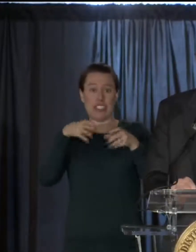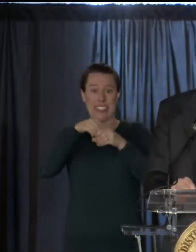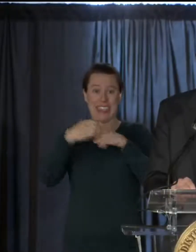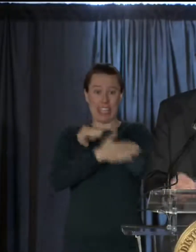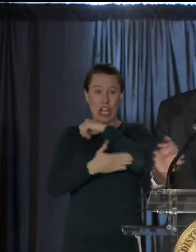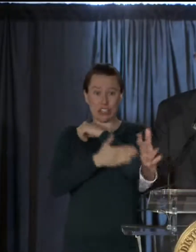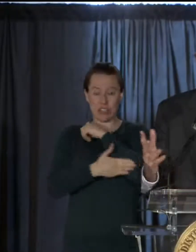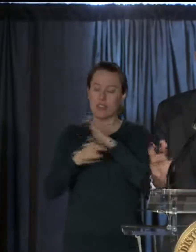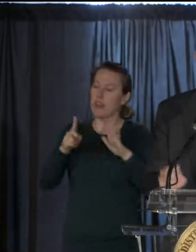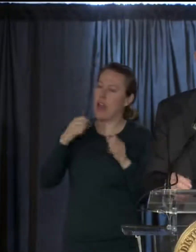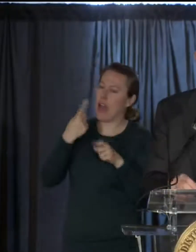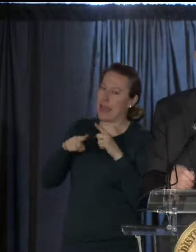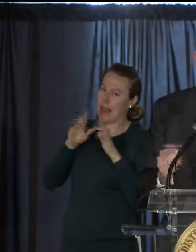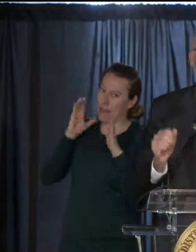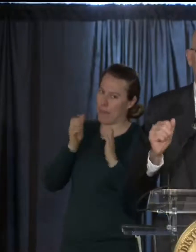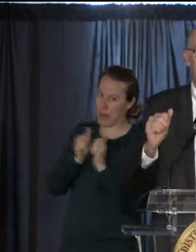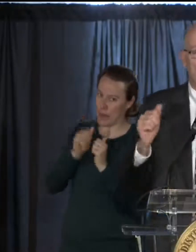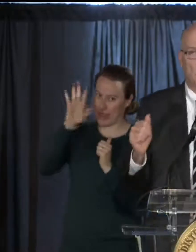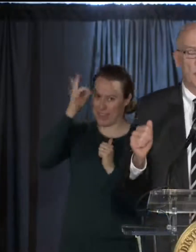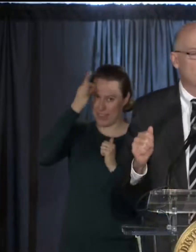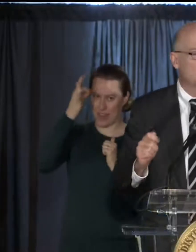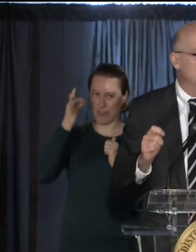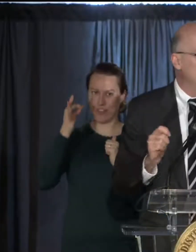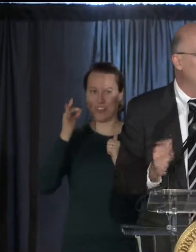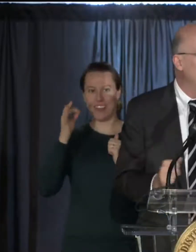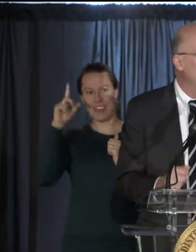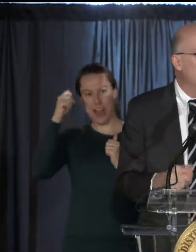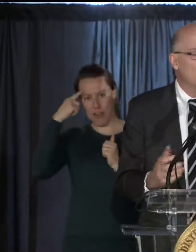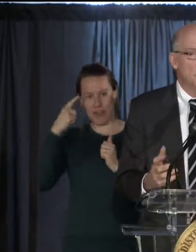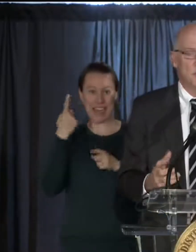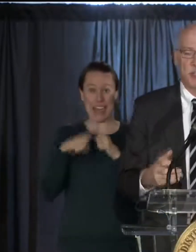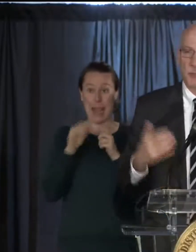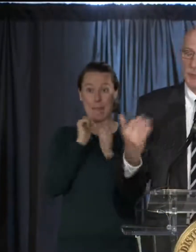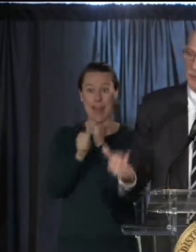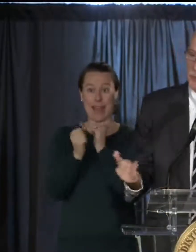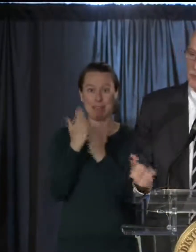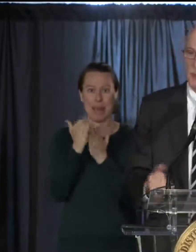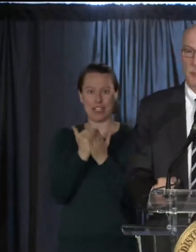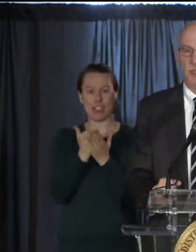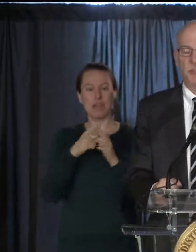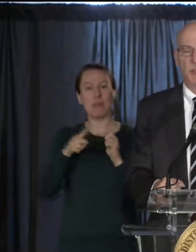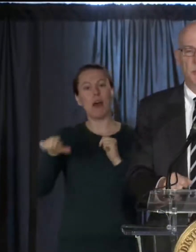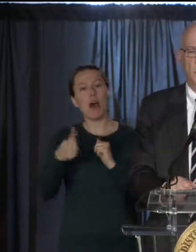THE FEDERAL GOVERNMENT WHICH CAN'T PASS ITS BUDGETS OR BALANCE BUDGETS BUT OTHER STATES WE HAVE A FULLY FUNDED PENSION,